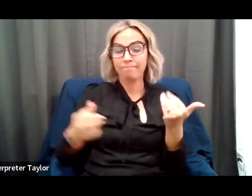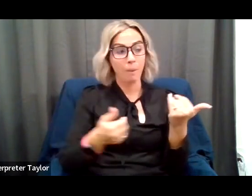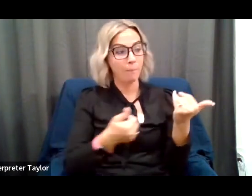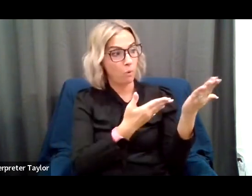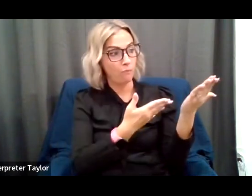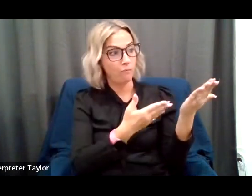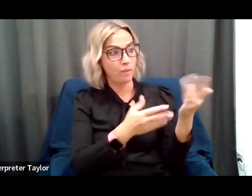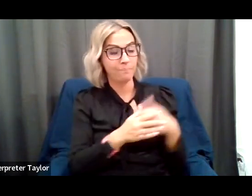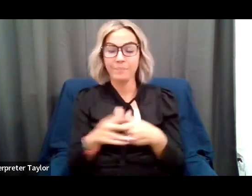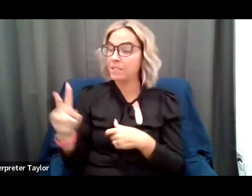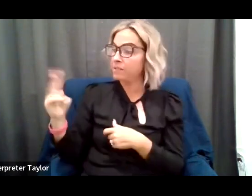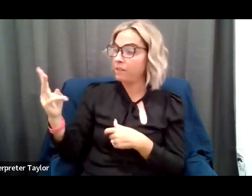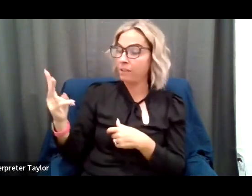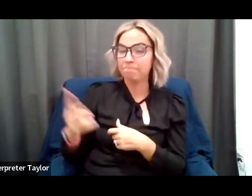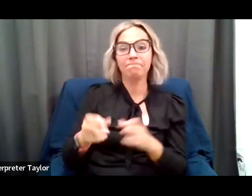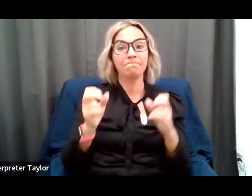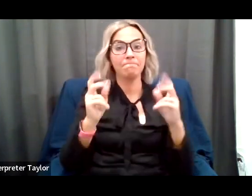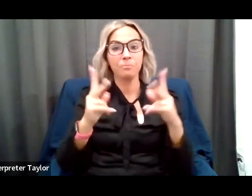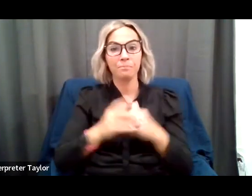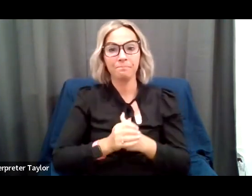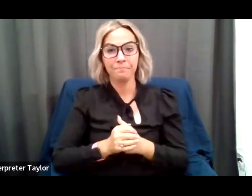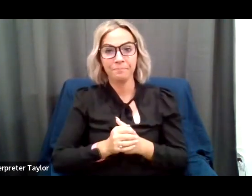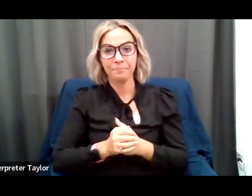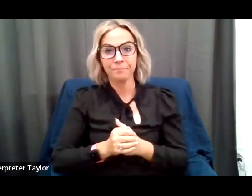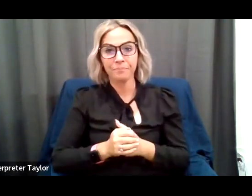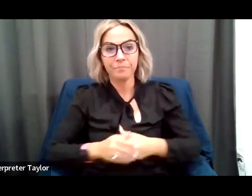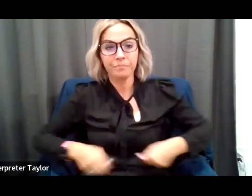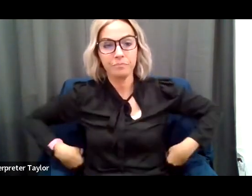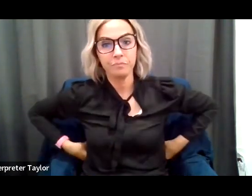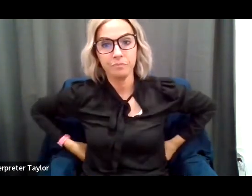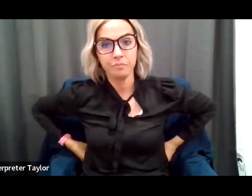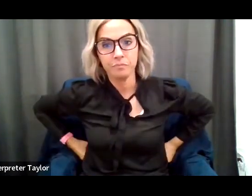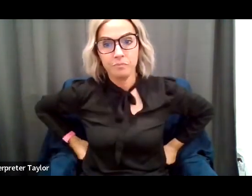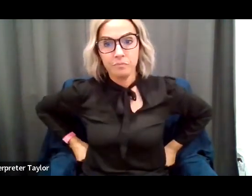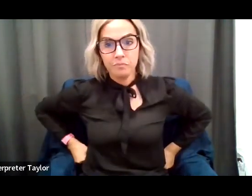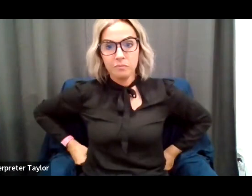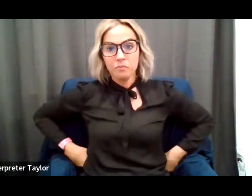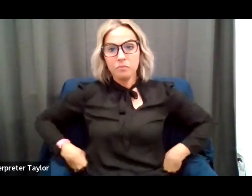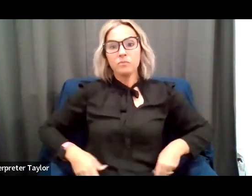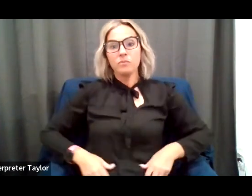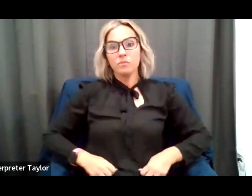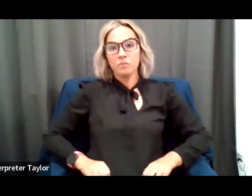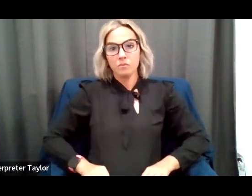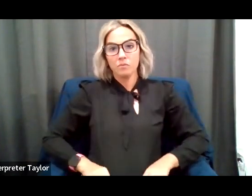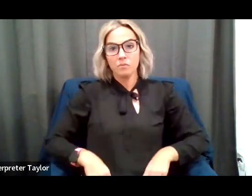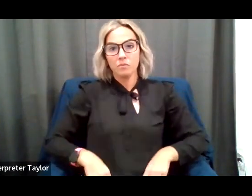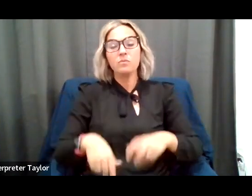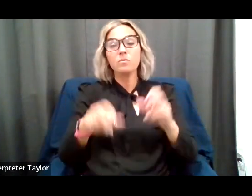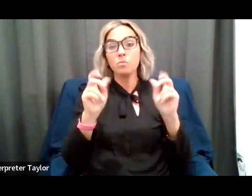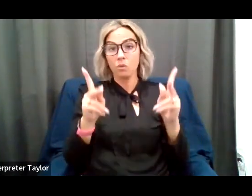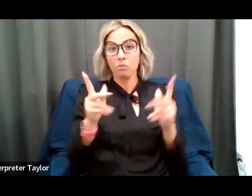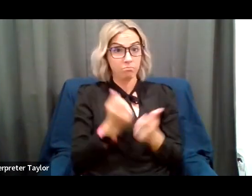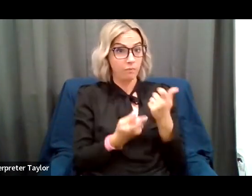Okay. All right. Does everybody have their mics on?